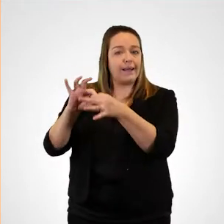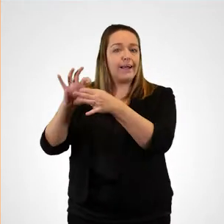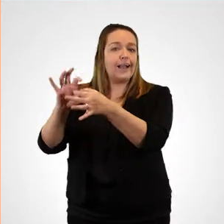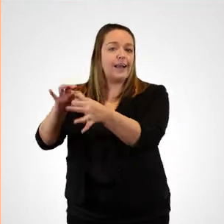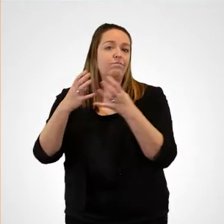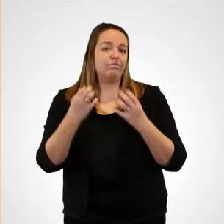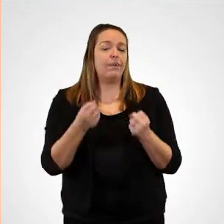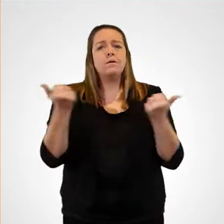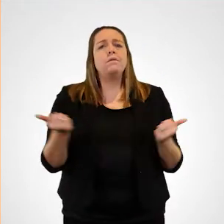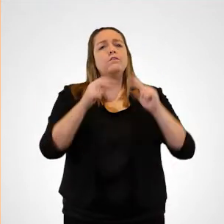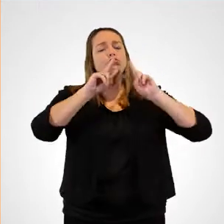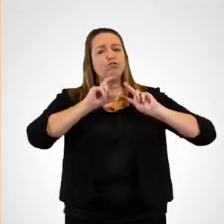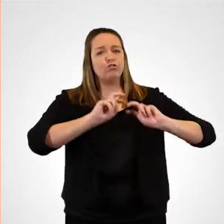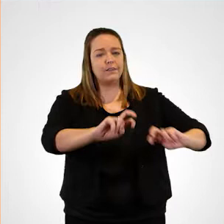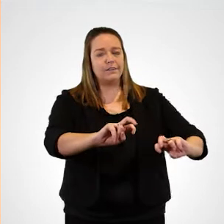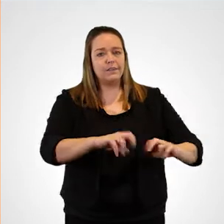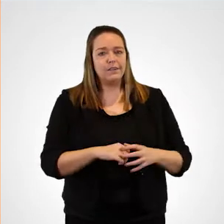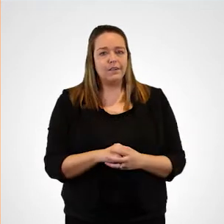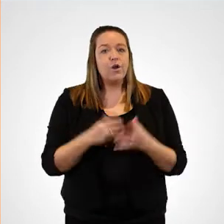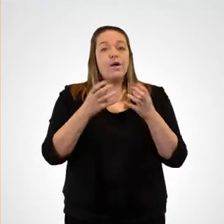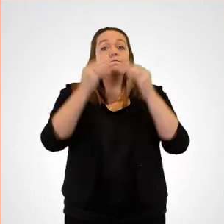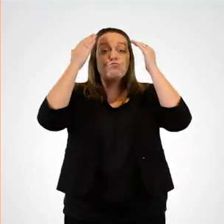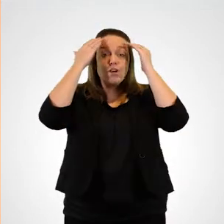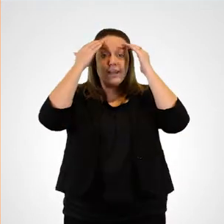by using brain imaging techniques